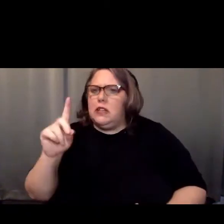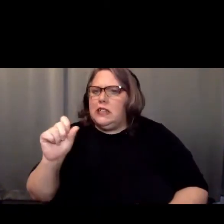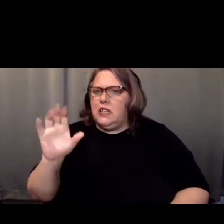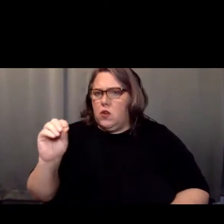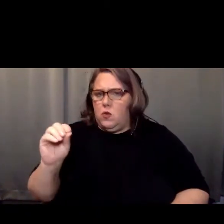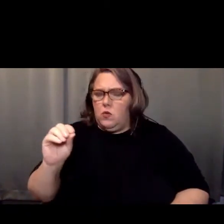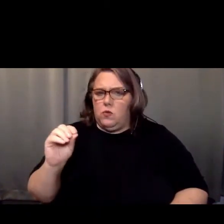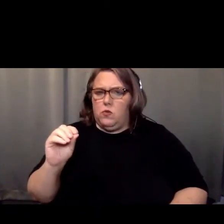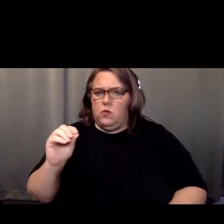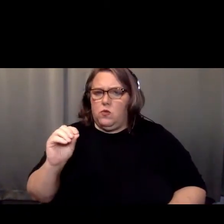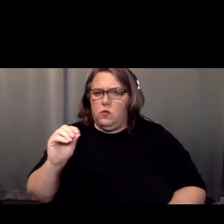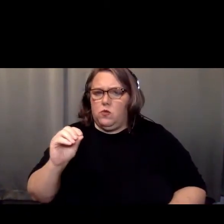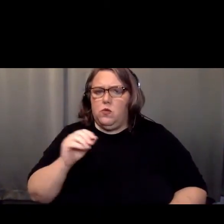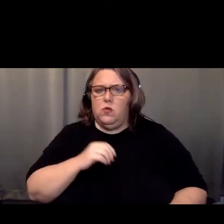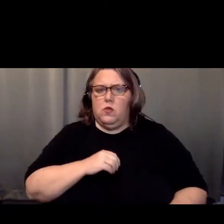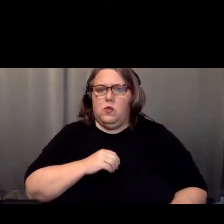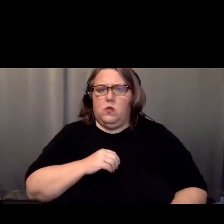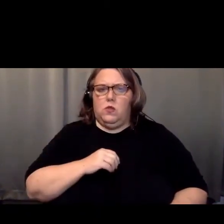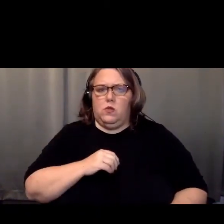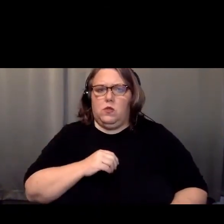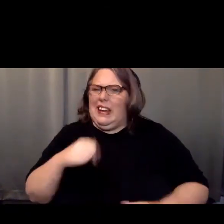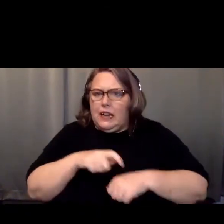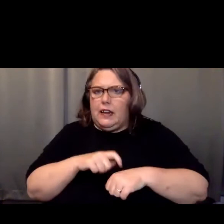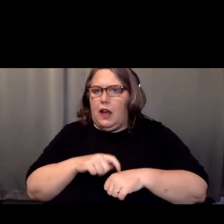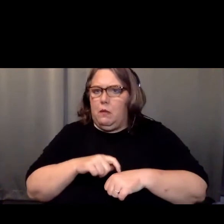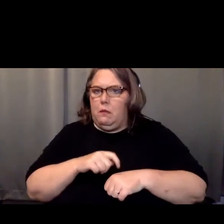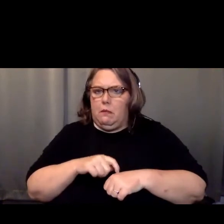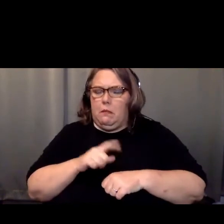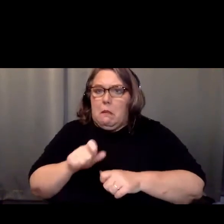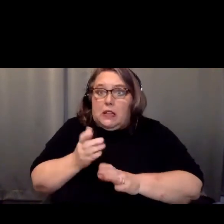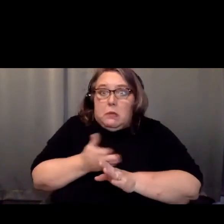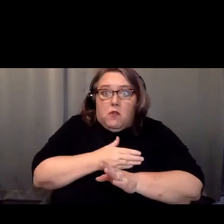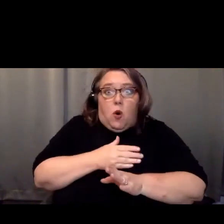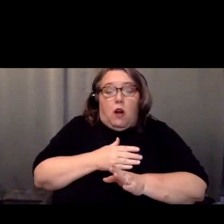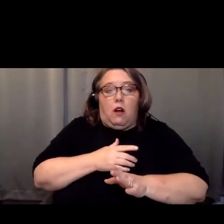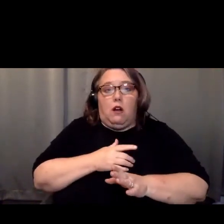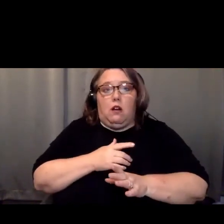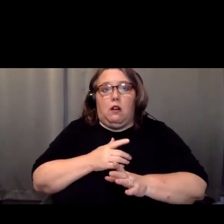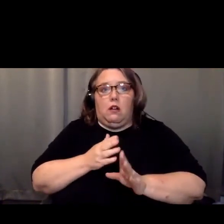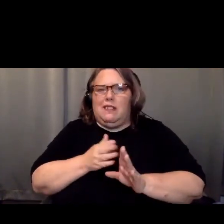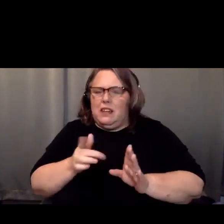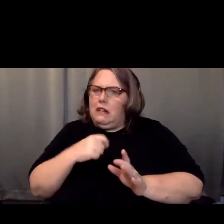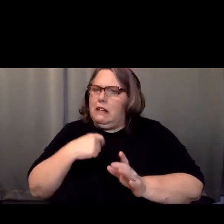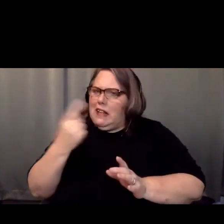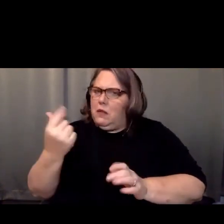you can tell the Disability Office at any time and ask them to amend the accommodation letter.